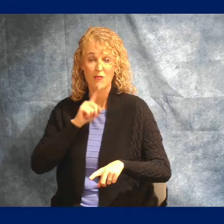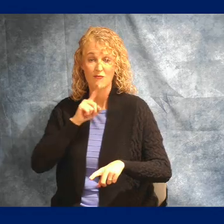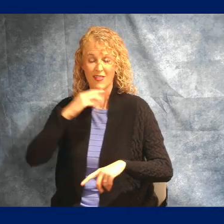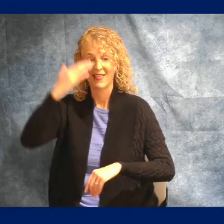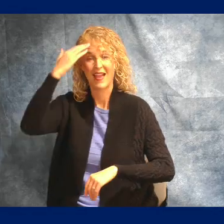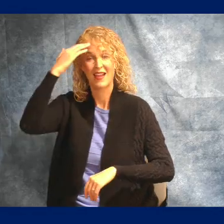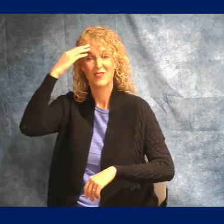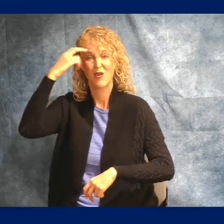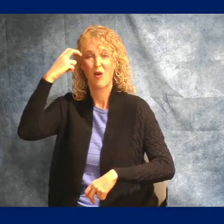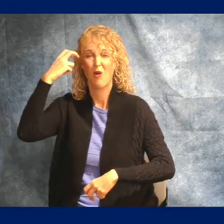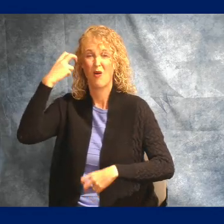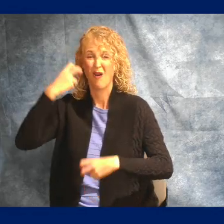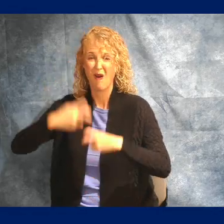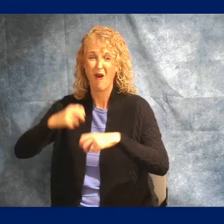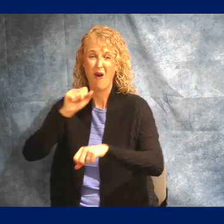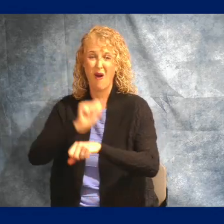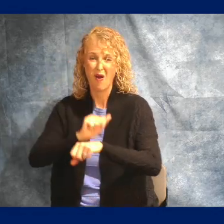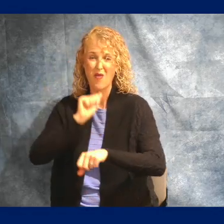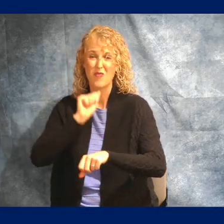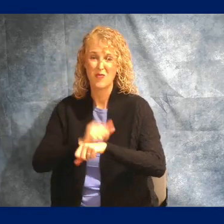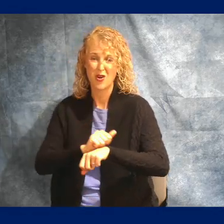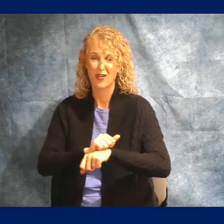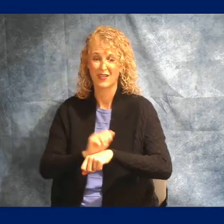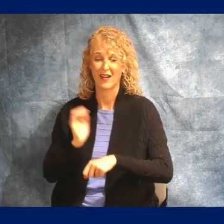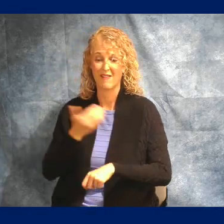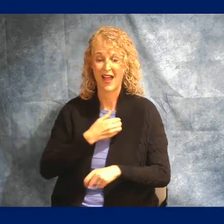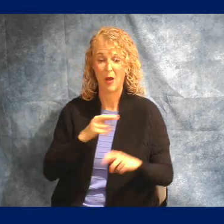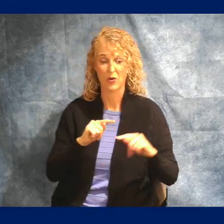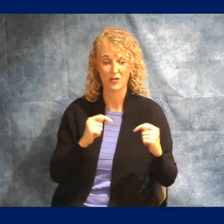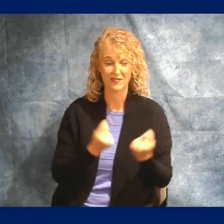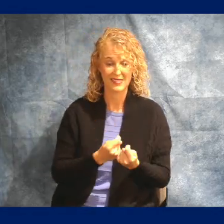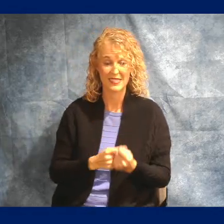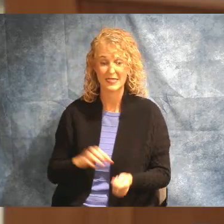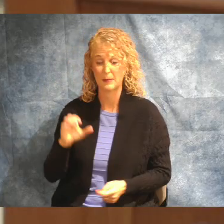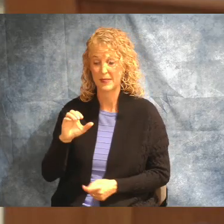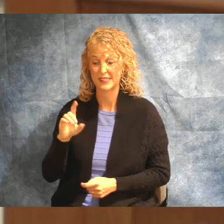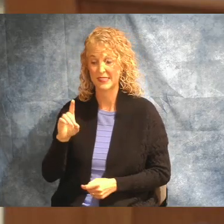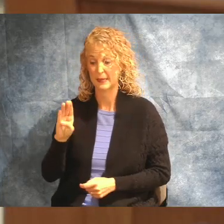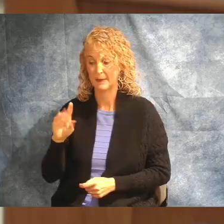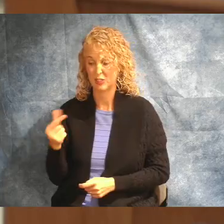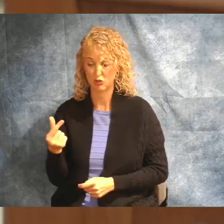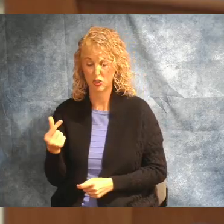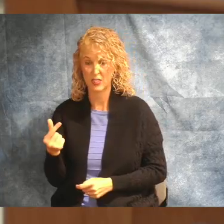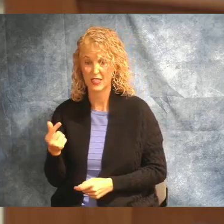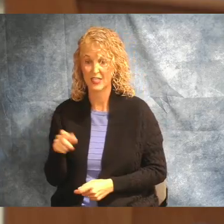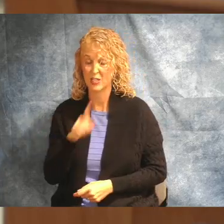part of the CED and the review team in launching this program with some quick turnaround dates.